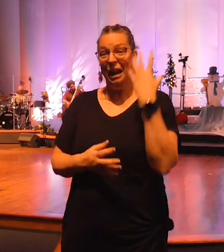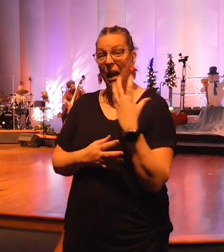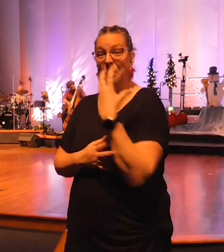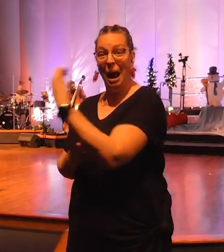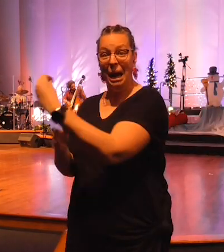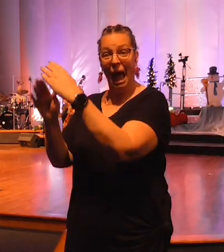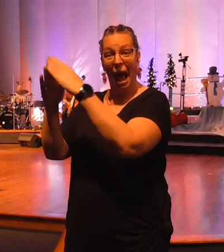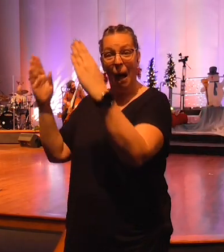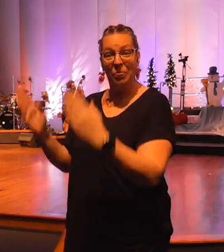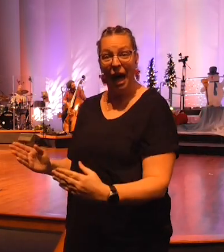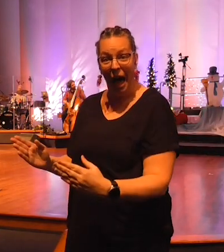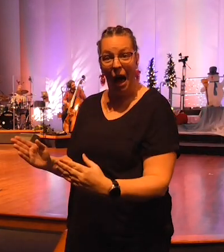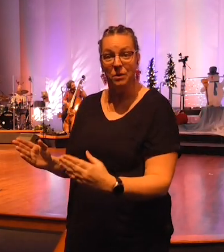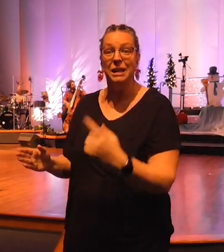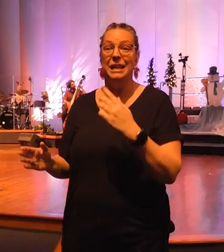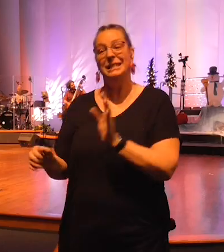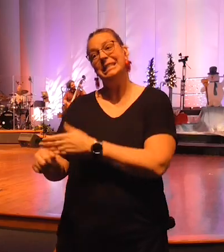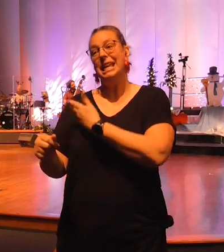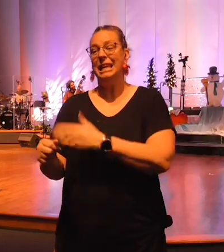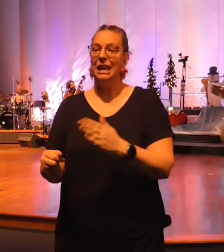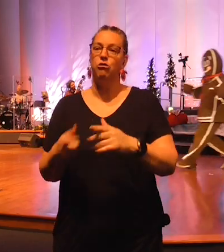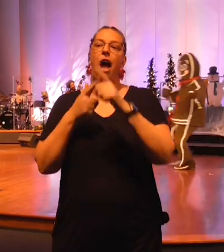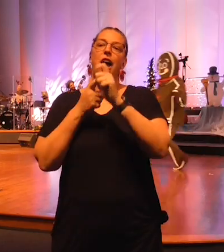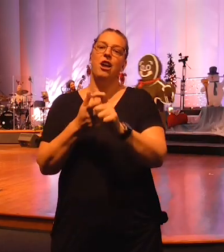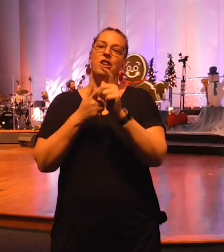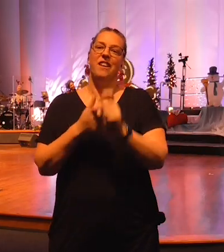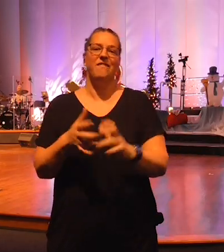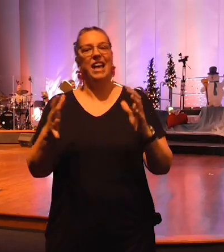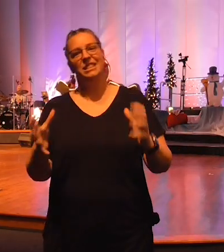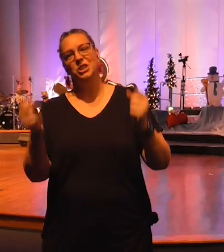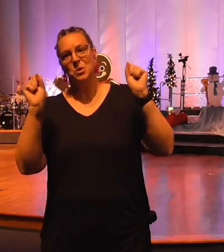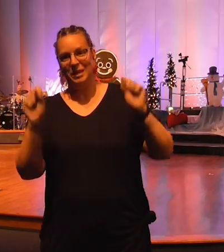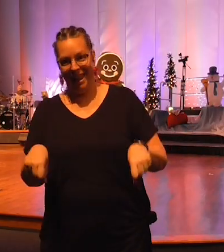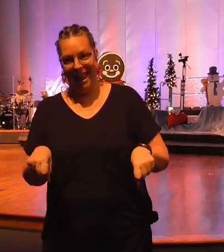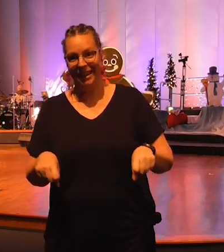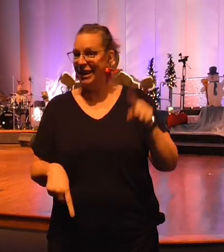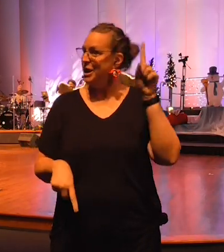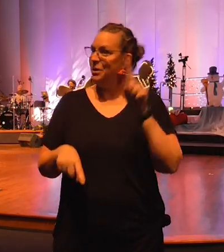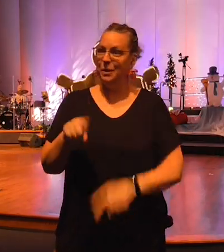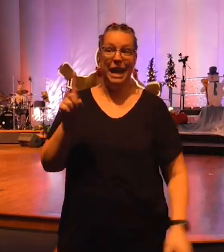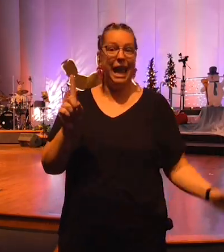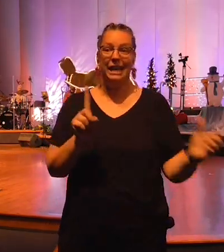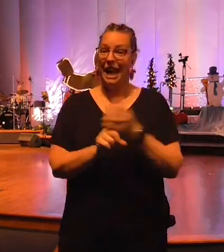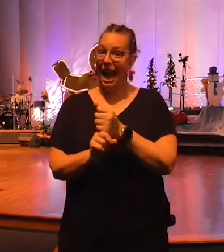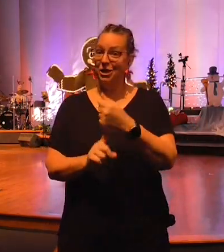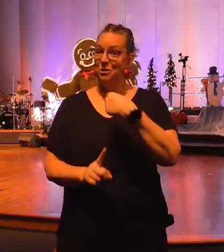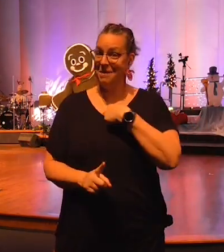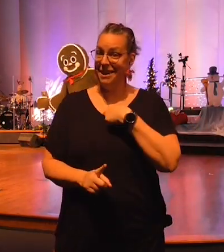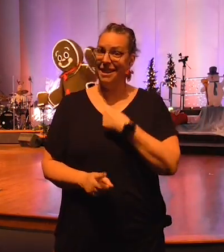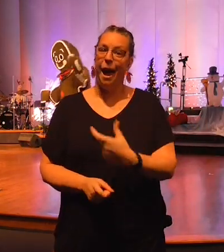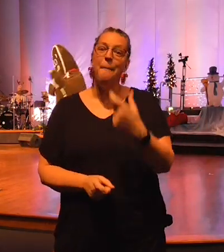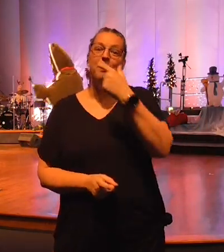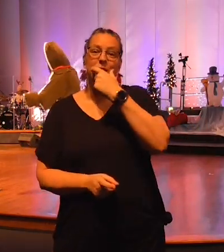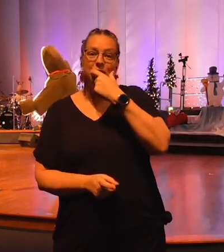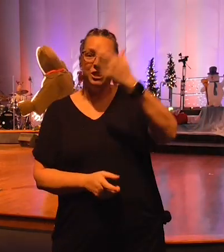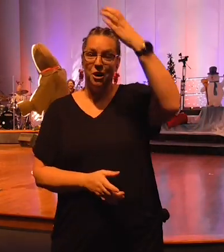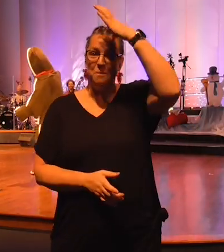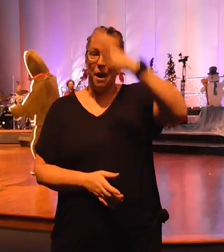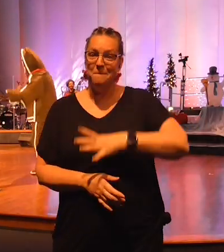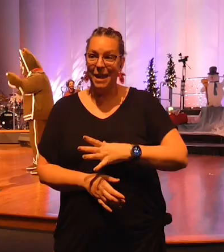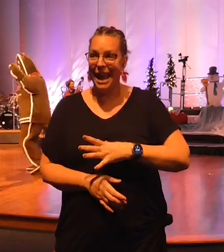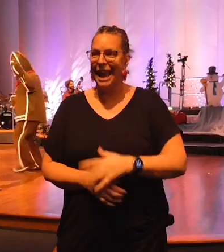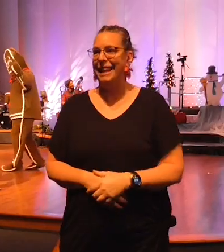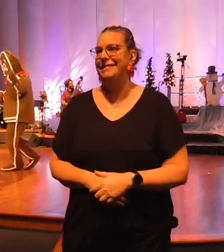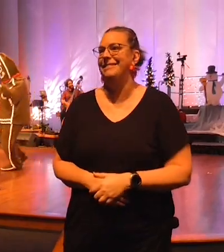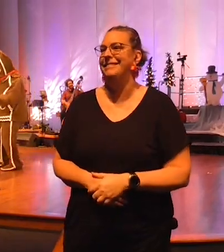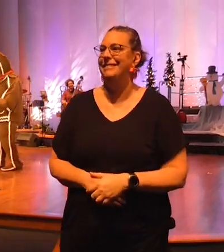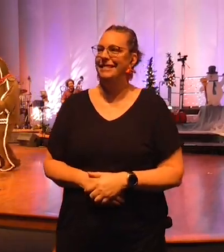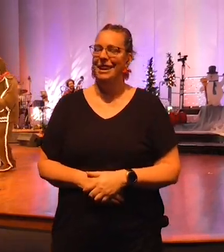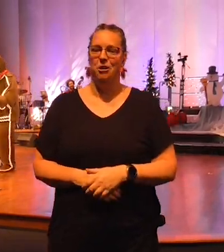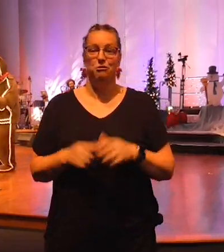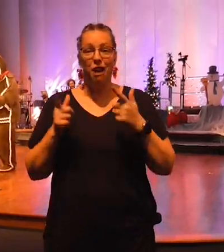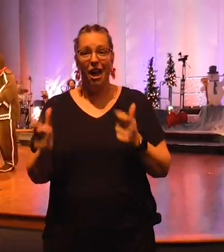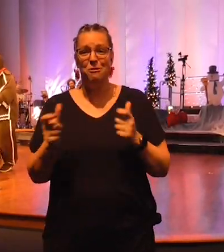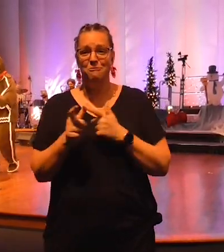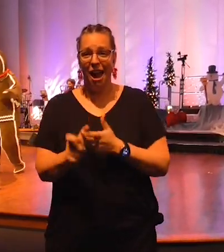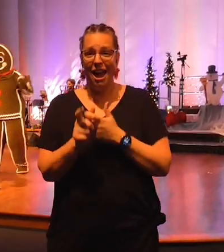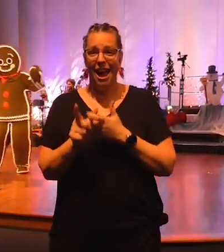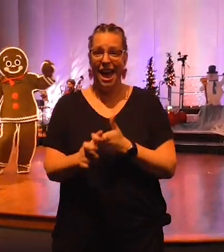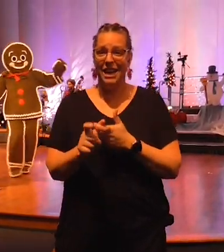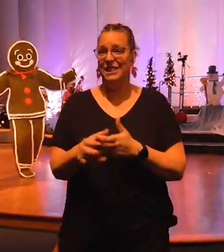on the floor next thing you know he's running out the front door saying as fast as